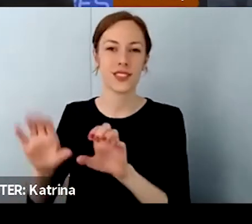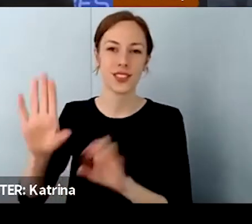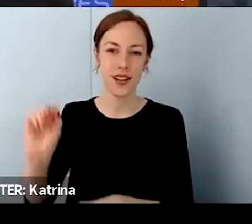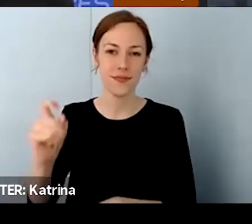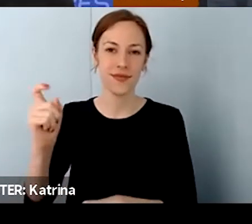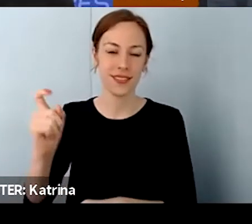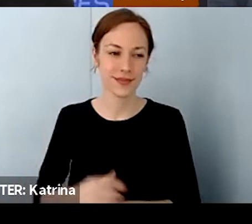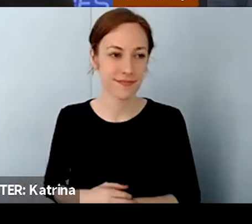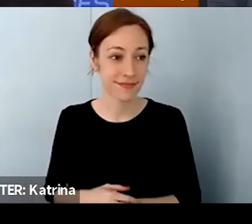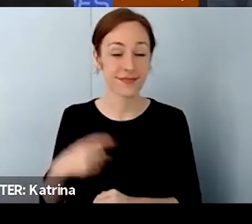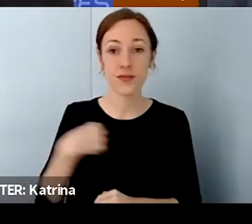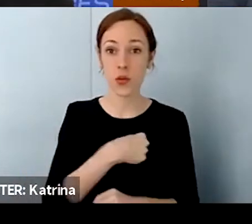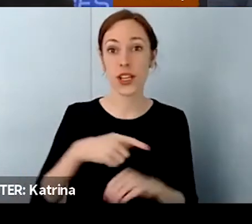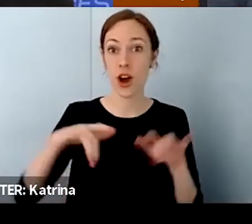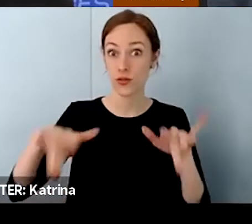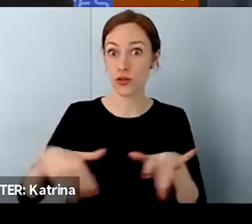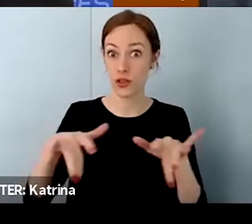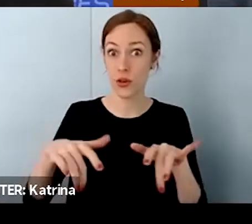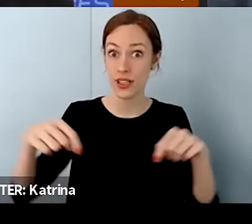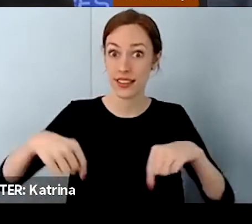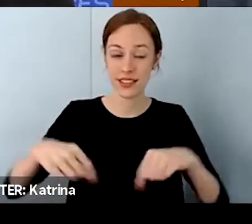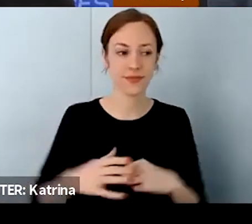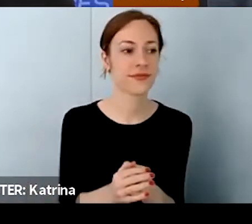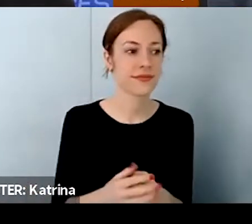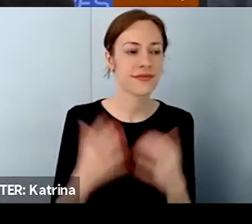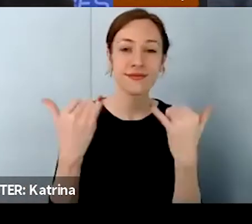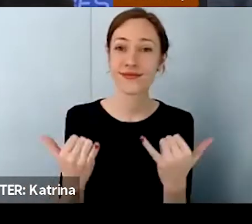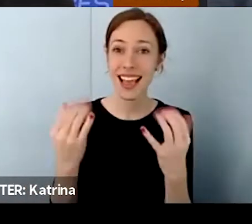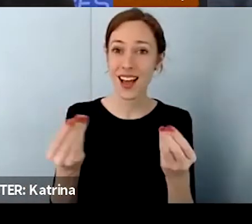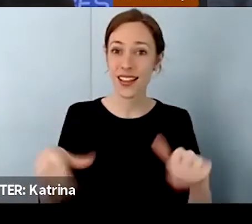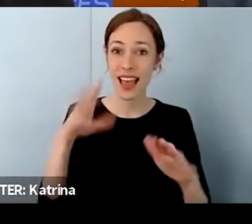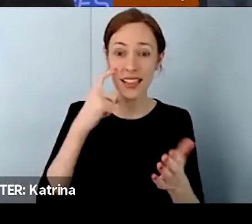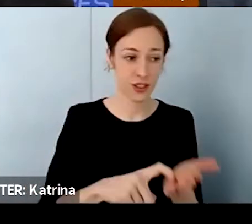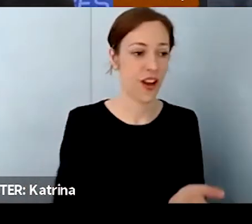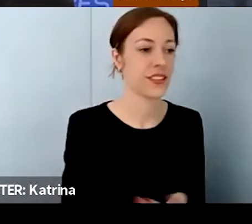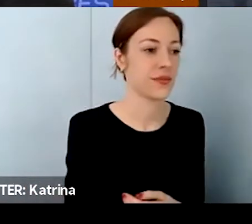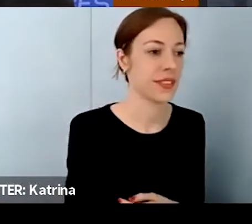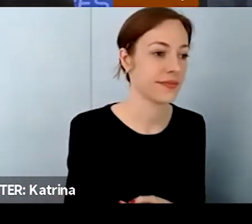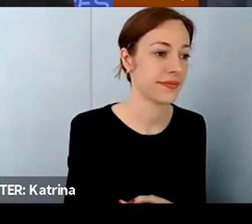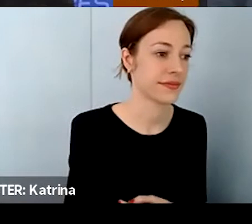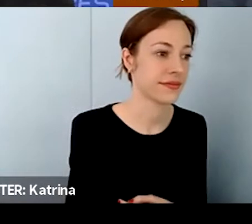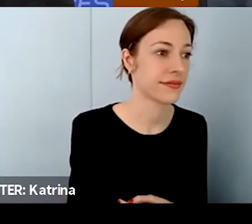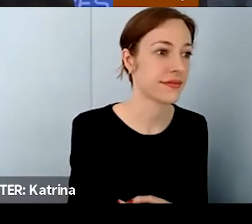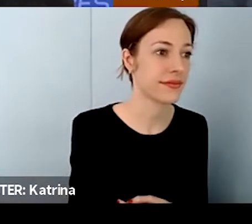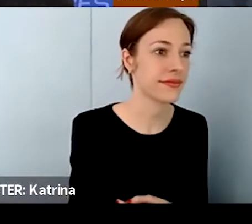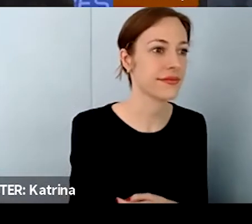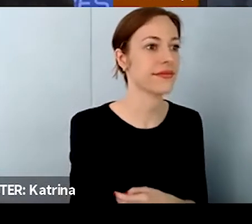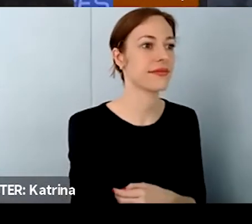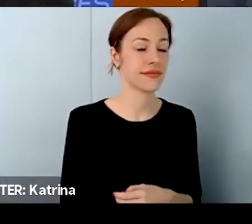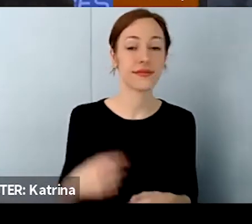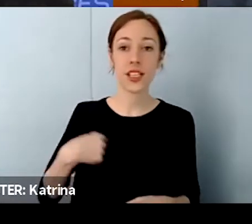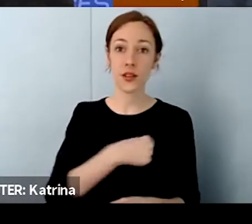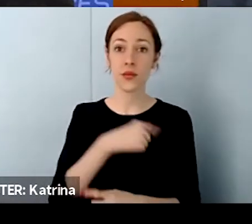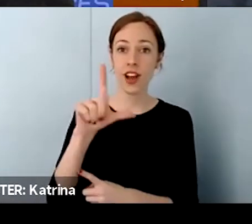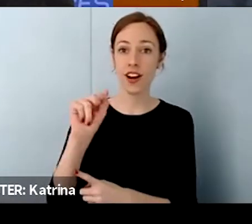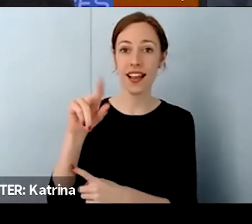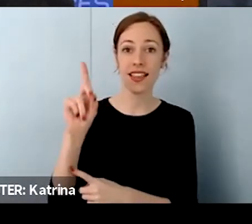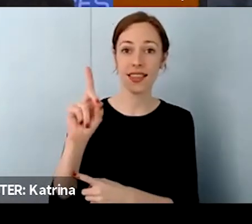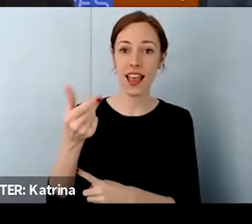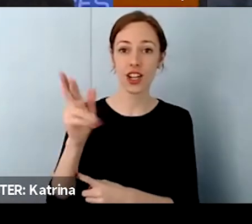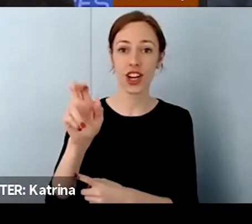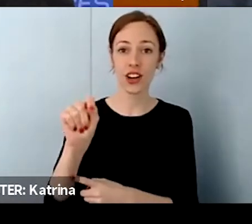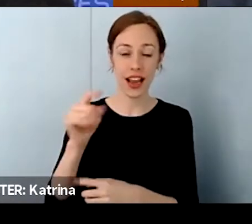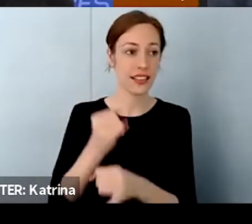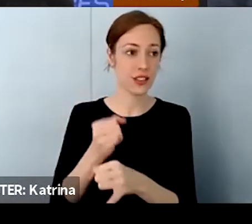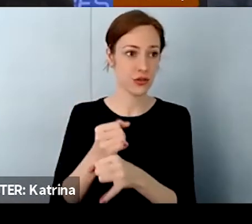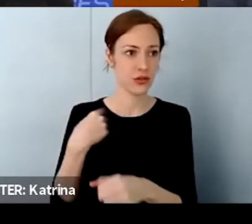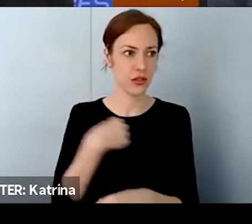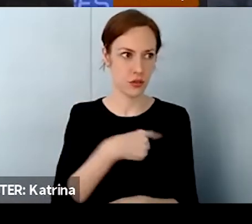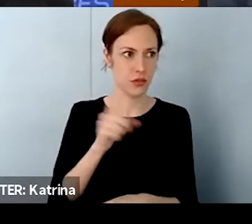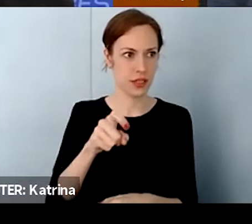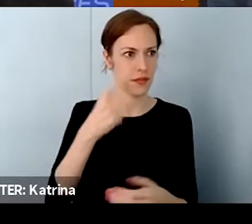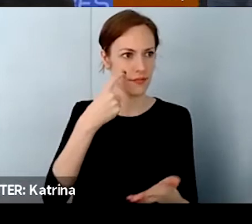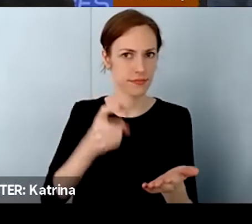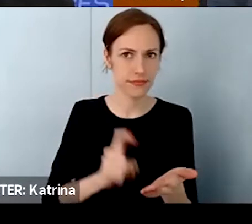I'd like to know ask you to join me in a land acknowledgement. As a land grant institution, the University of Illinois at Urbana Champaign has a responsibility to acknowledge the historical context in which it exists, and the exclusions and erasers of